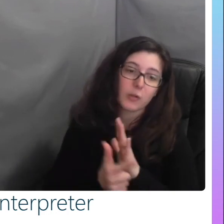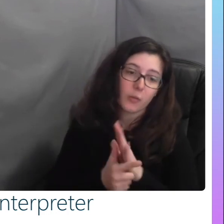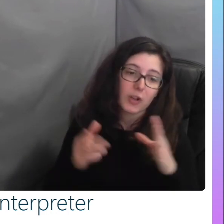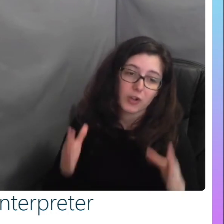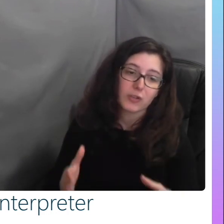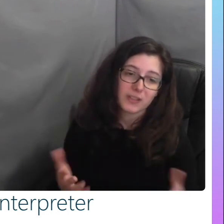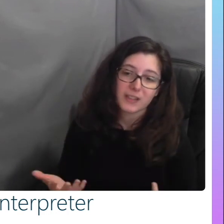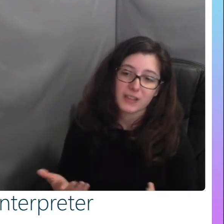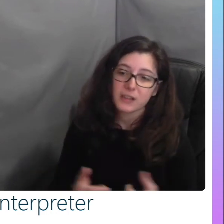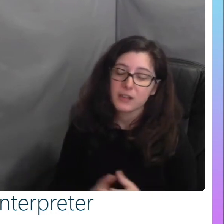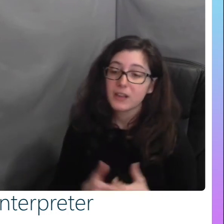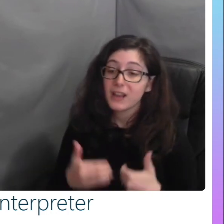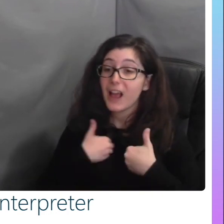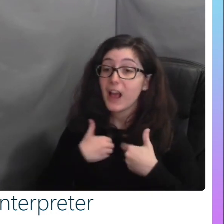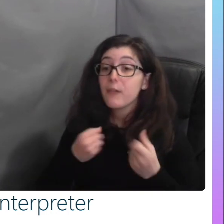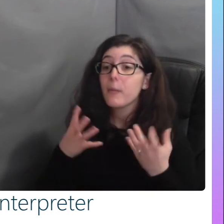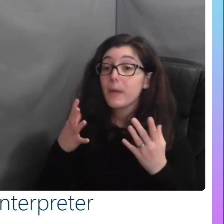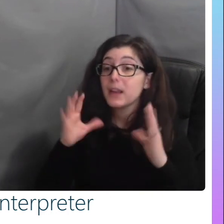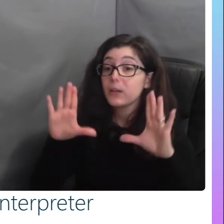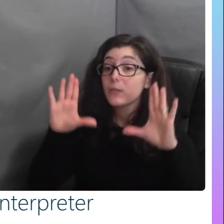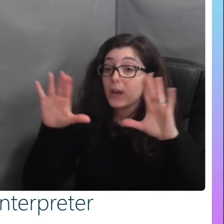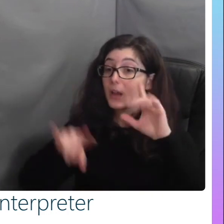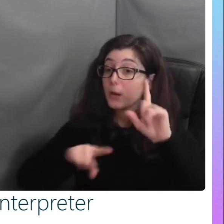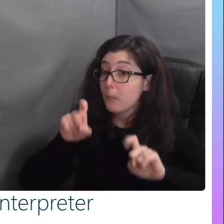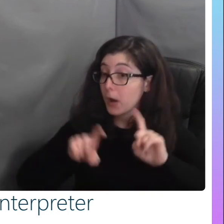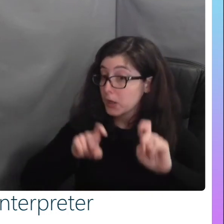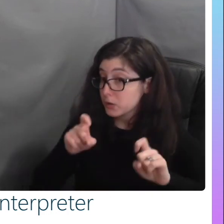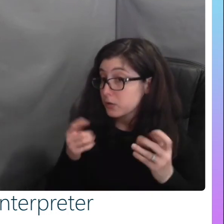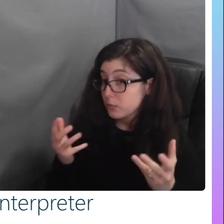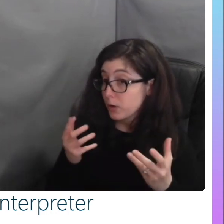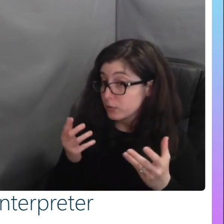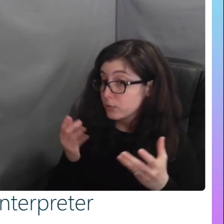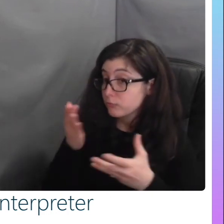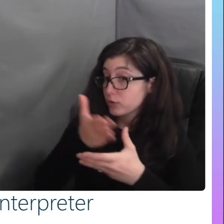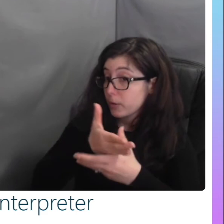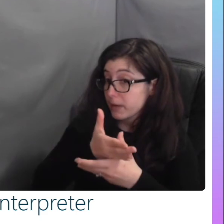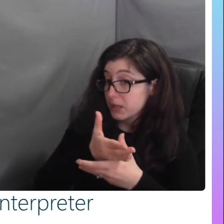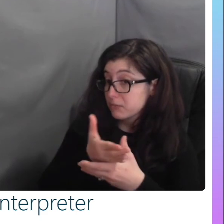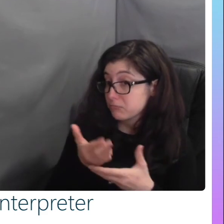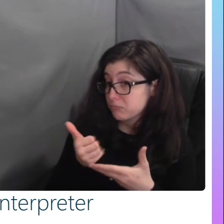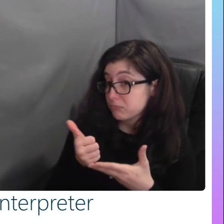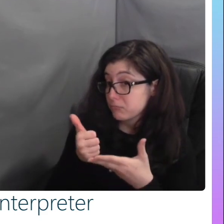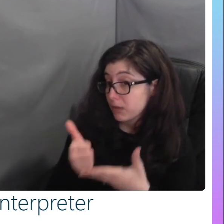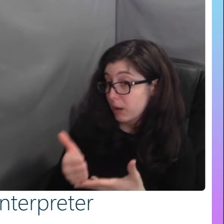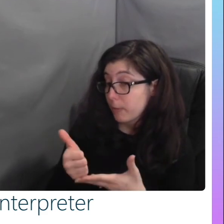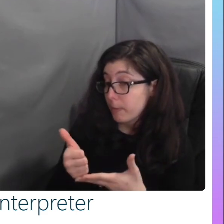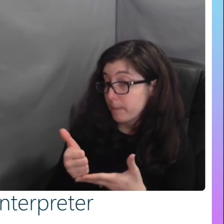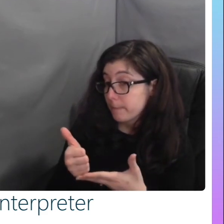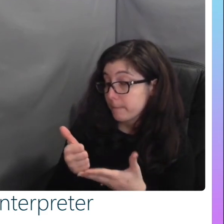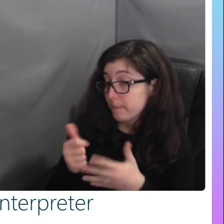So we've got a lot of great questions if you'd like to jump in and help us answer some of those? Sure.